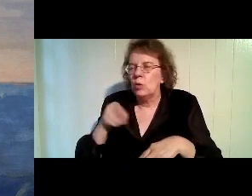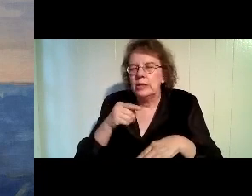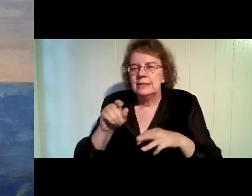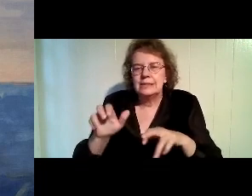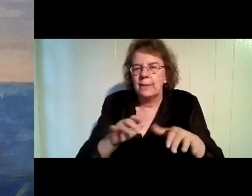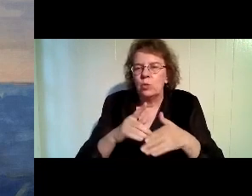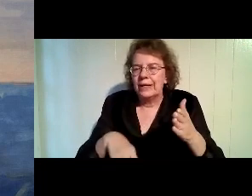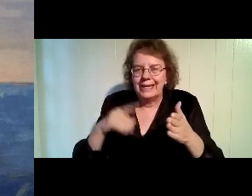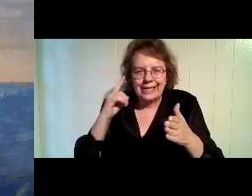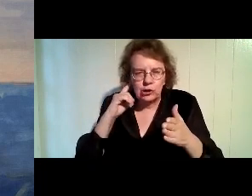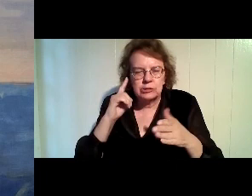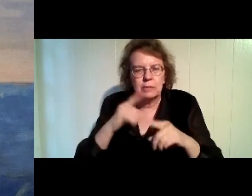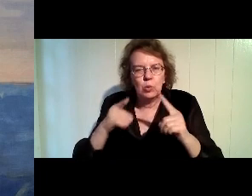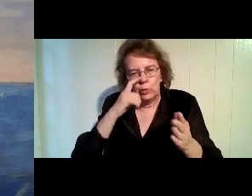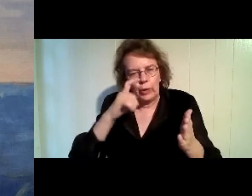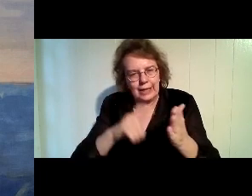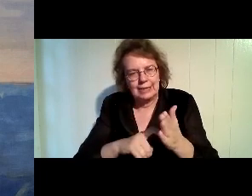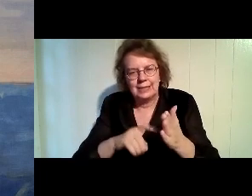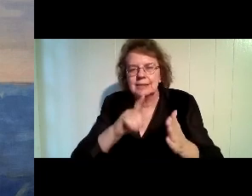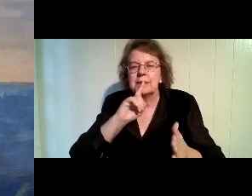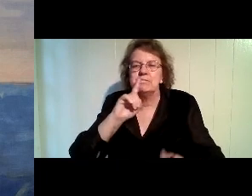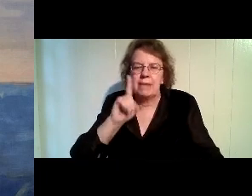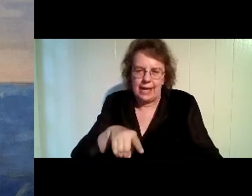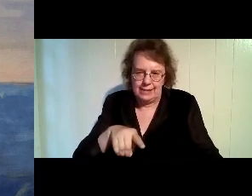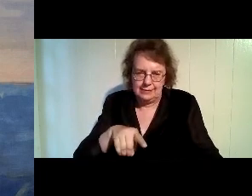to type what your device. Here's this will actually recognize